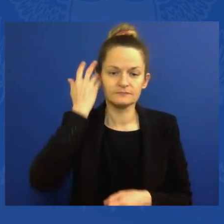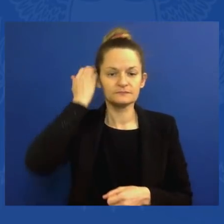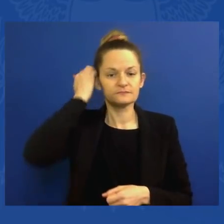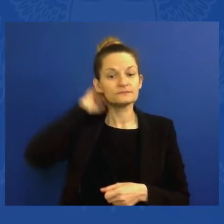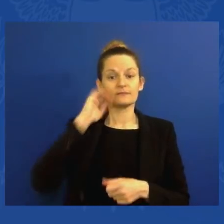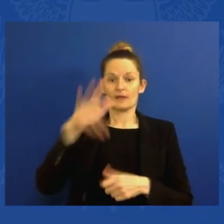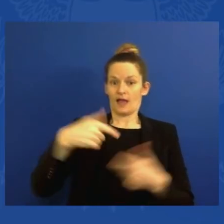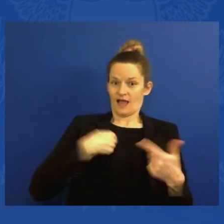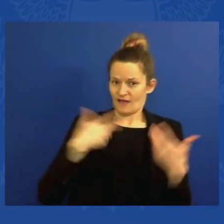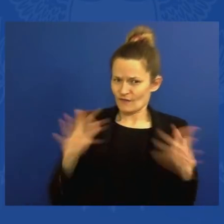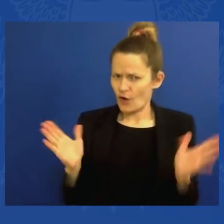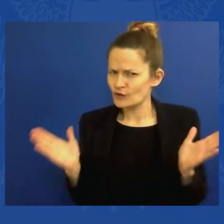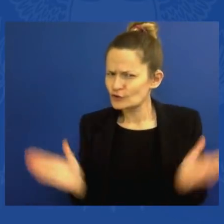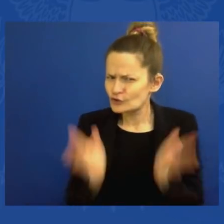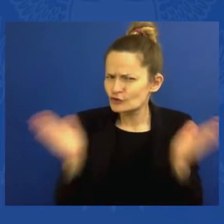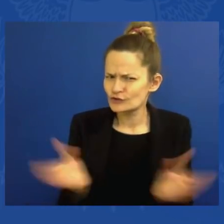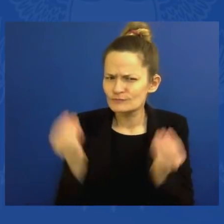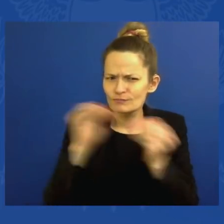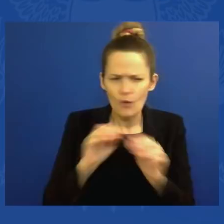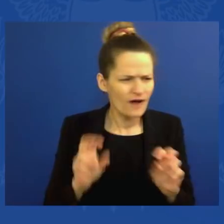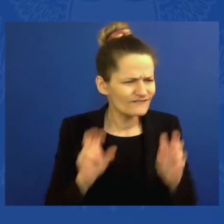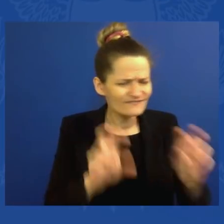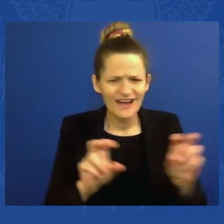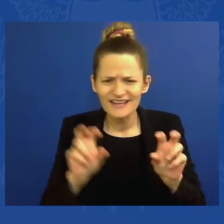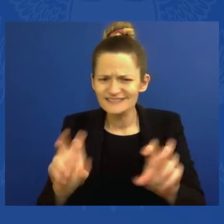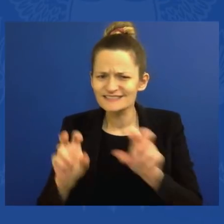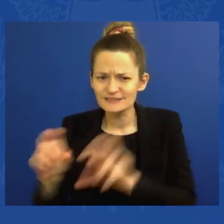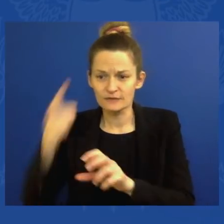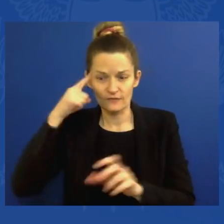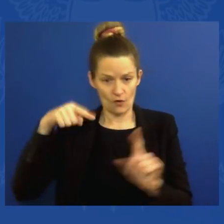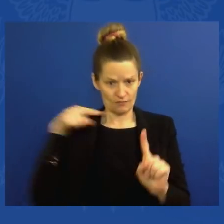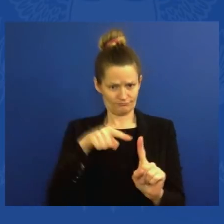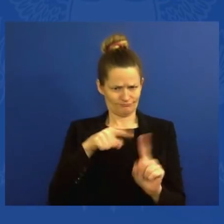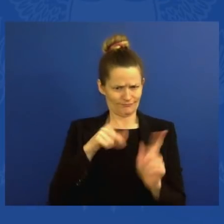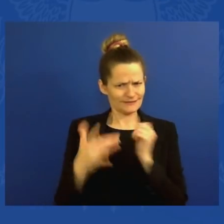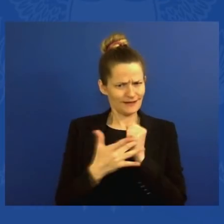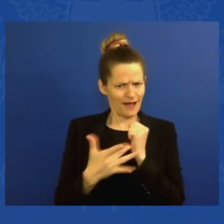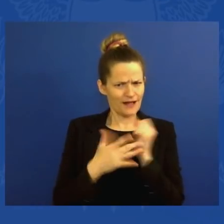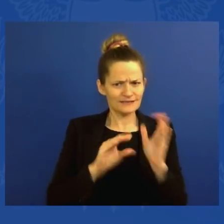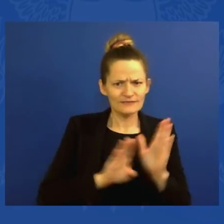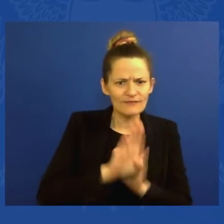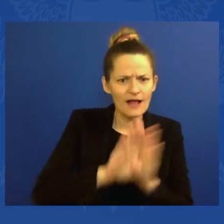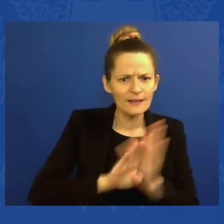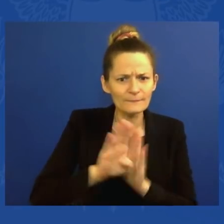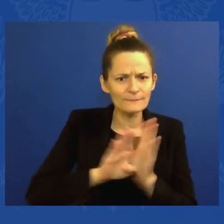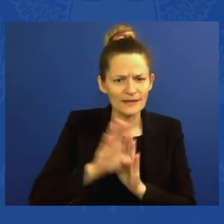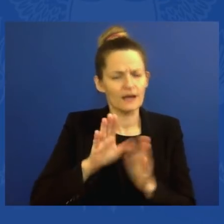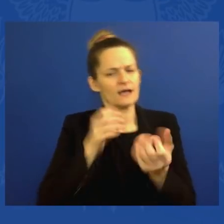and in industrial modernization projects. We're glad to see bipartisan support for growing advanced